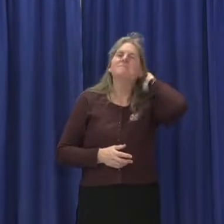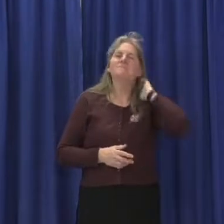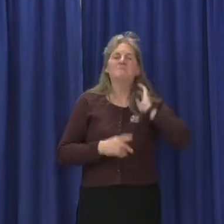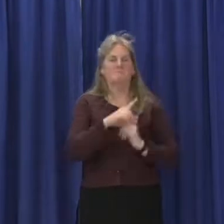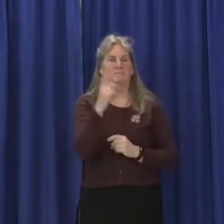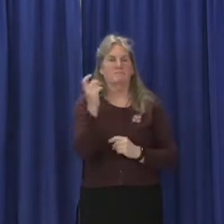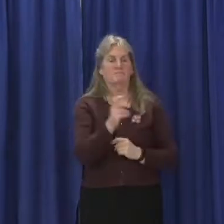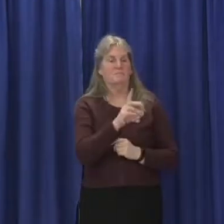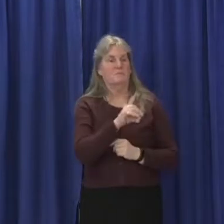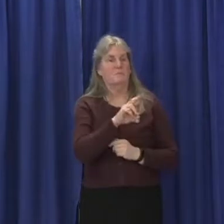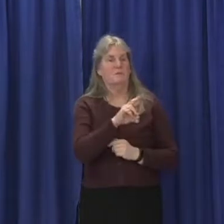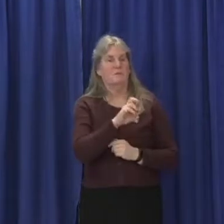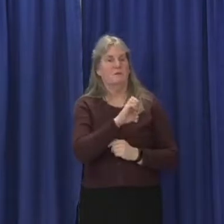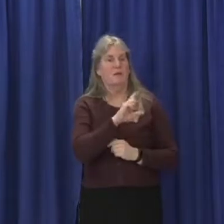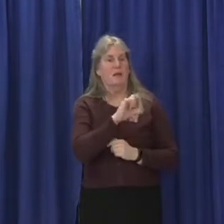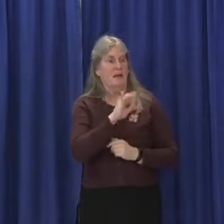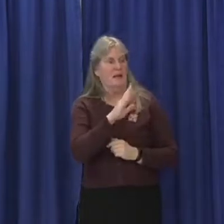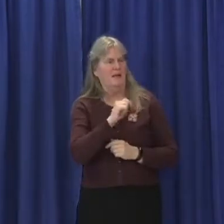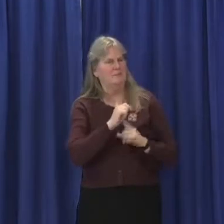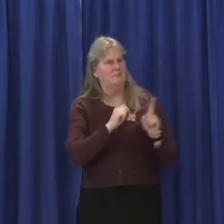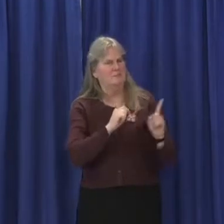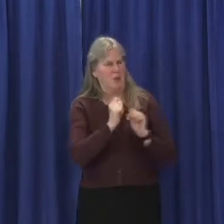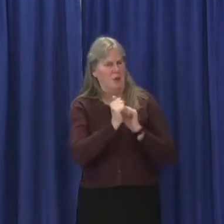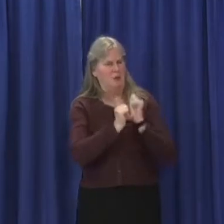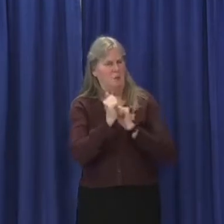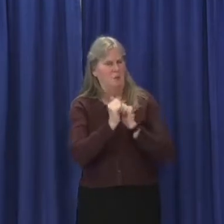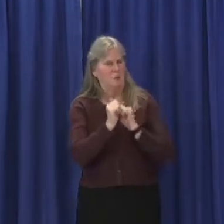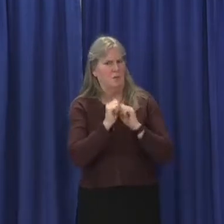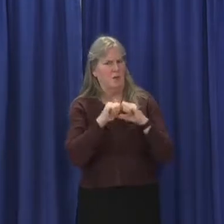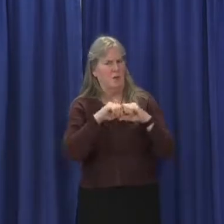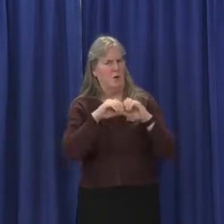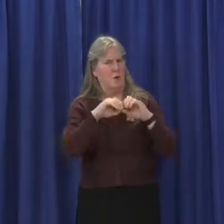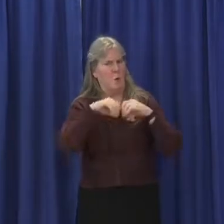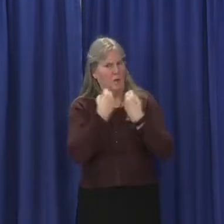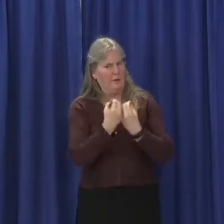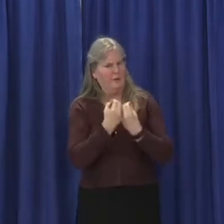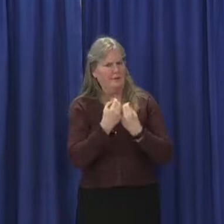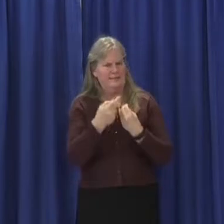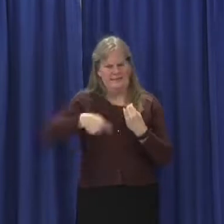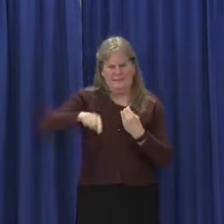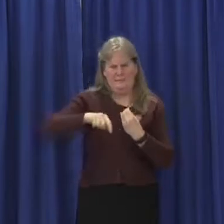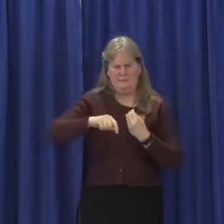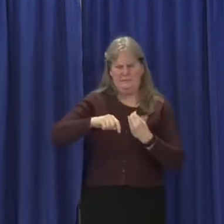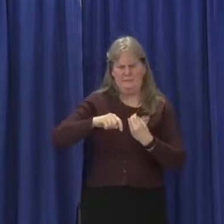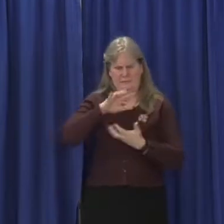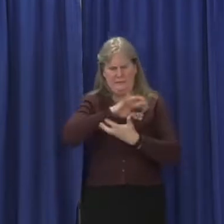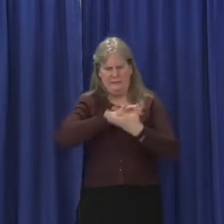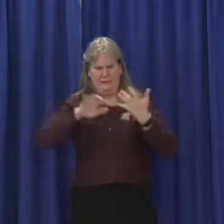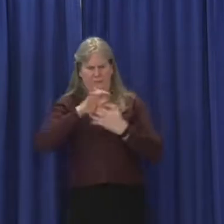Elliott. Sports organizations are expressing confusion over what constitutes recreational versus